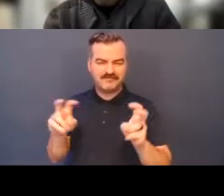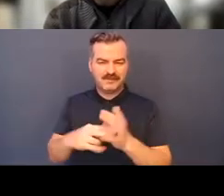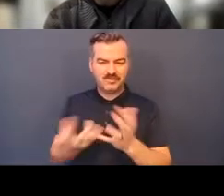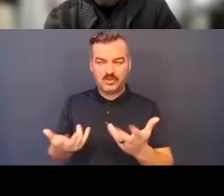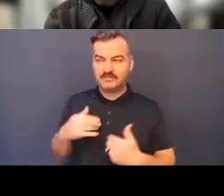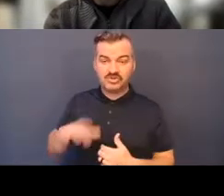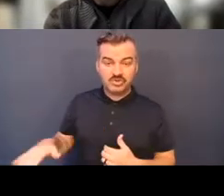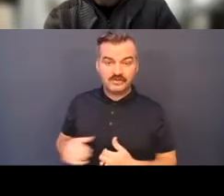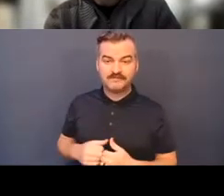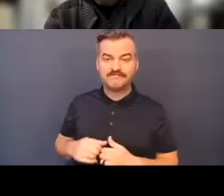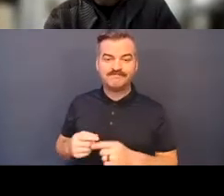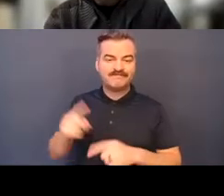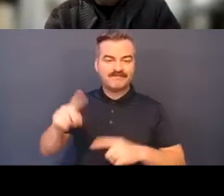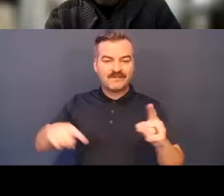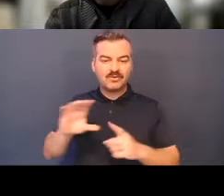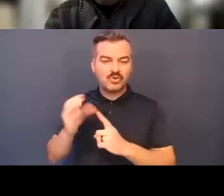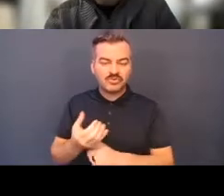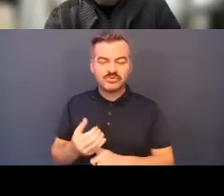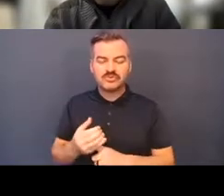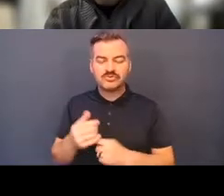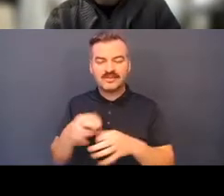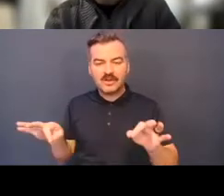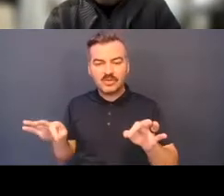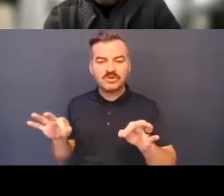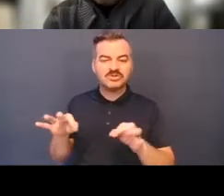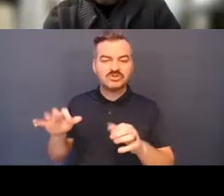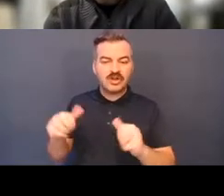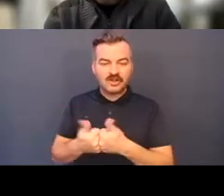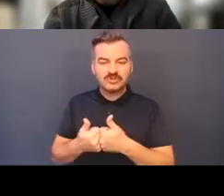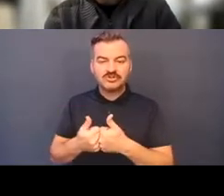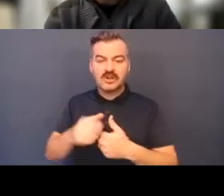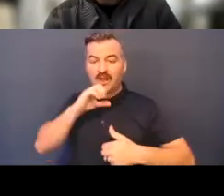diverse cultures language challenge is the elderly and the disability community, while